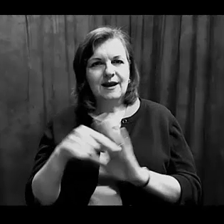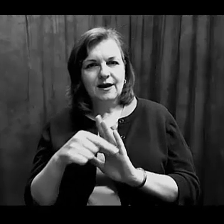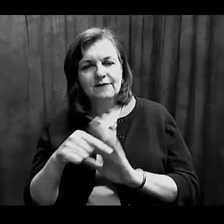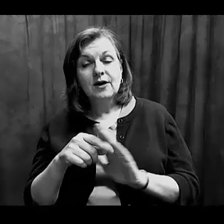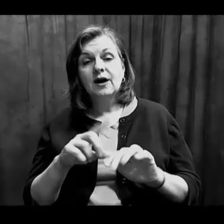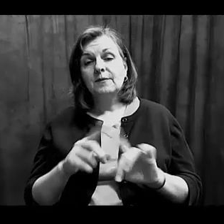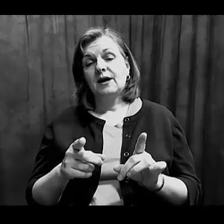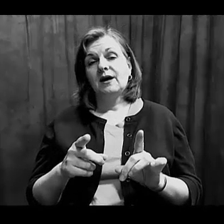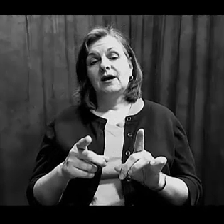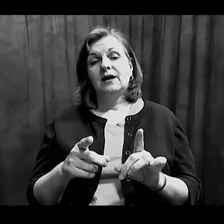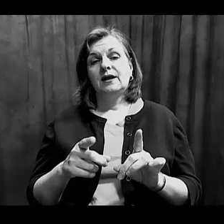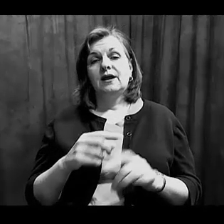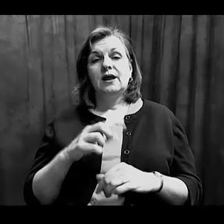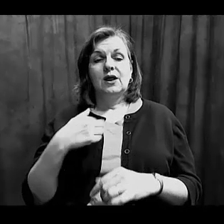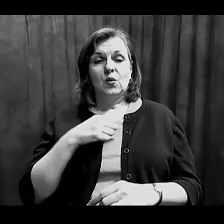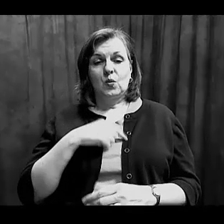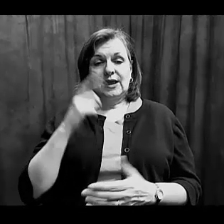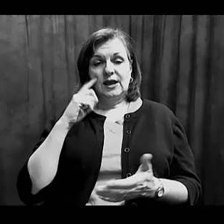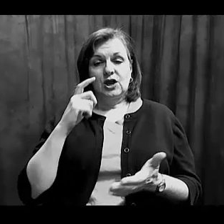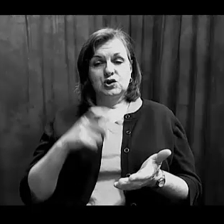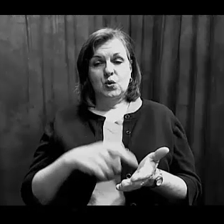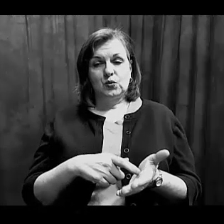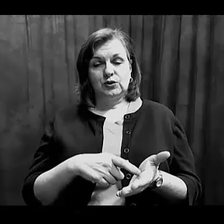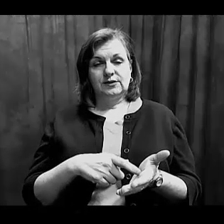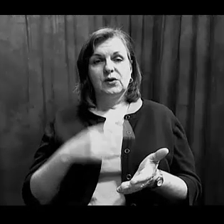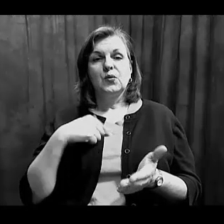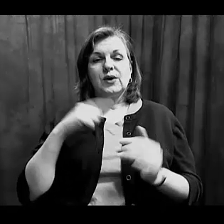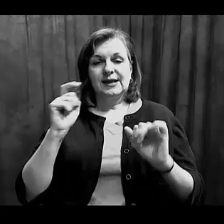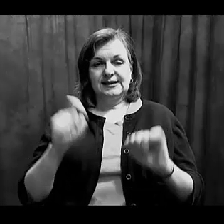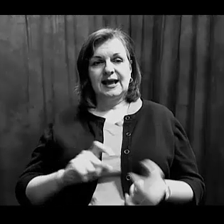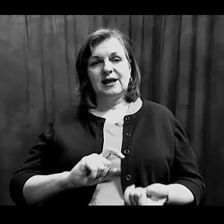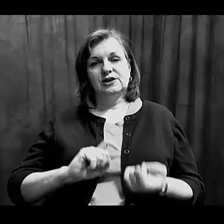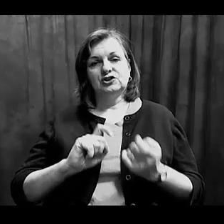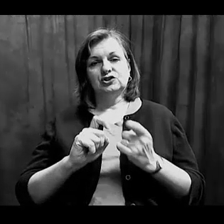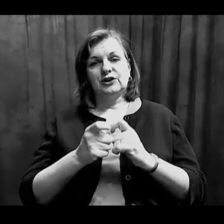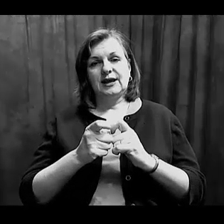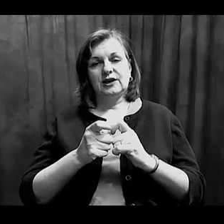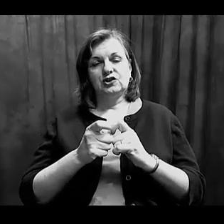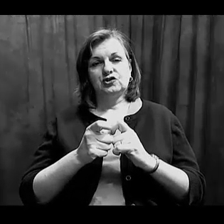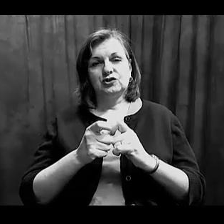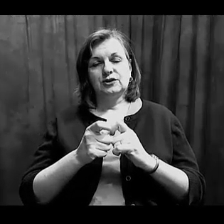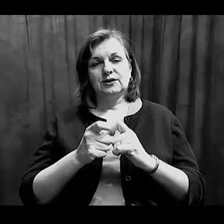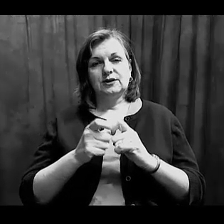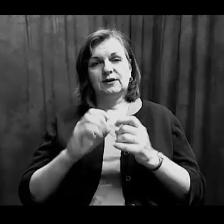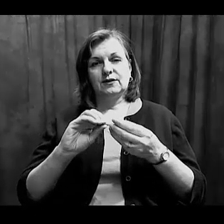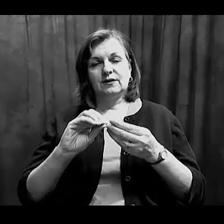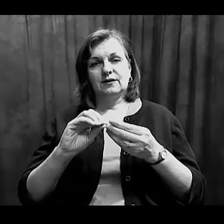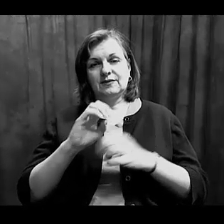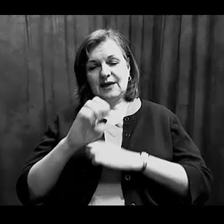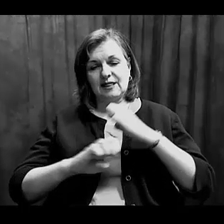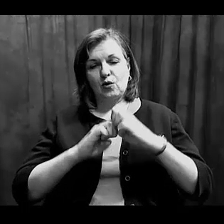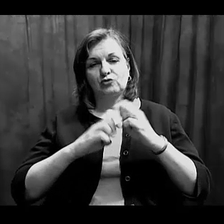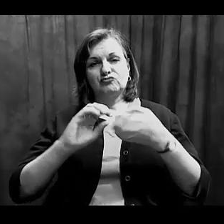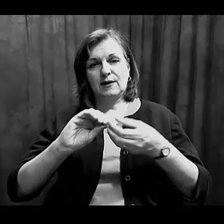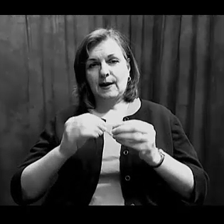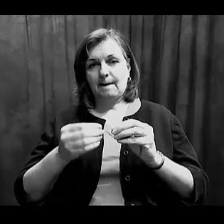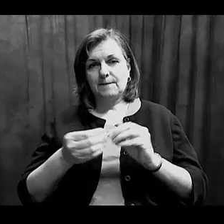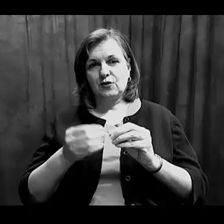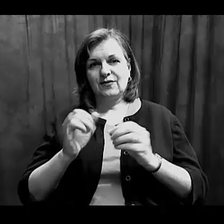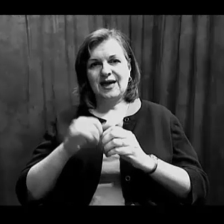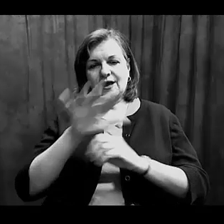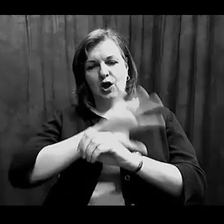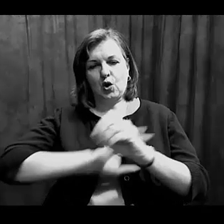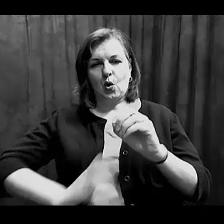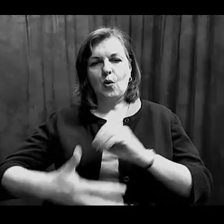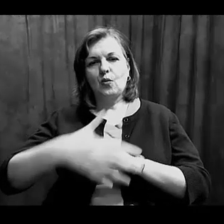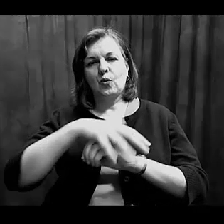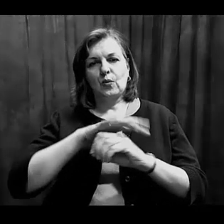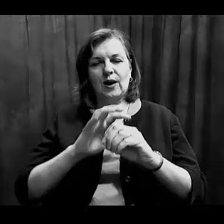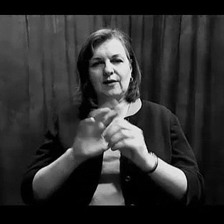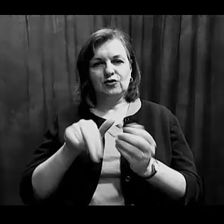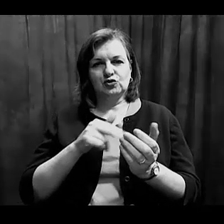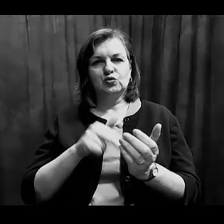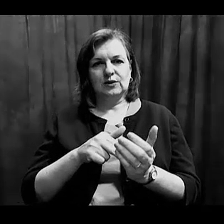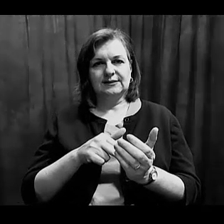but what we're going to look at is the fact that we can actually change these number of electrons that we see surrounding